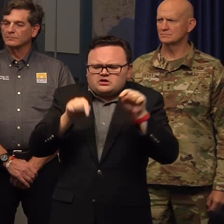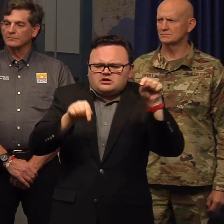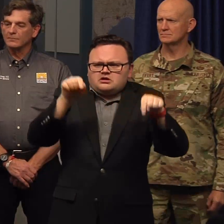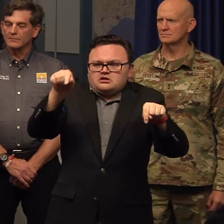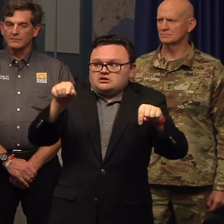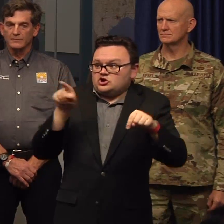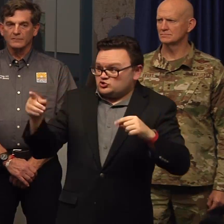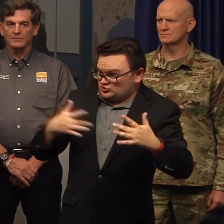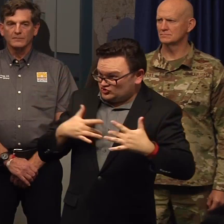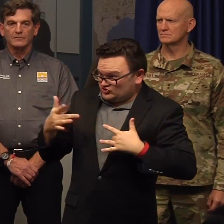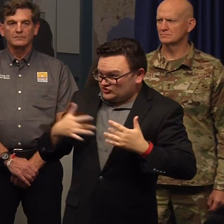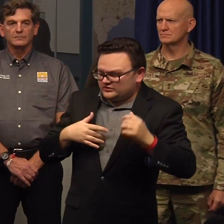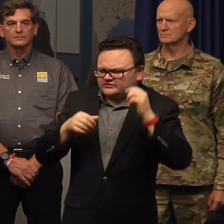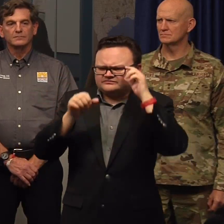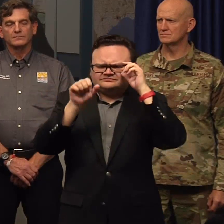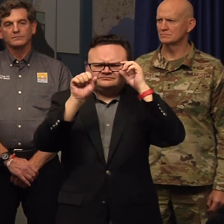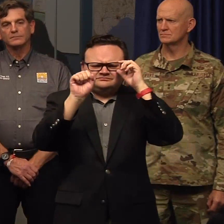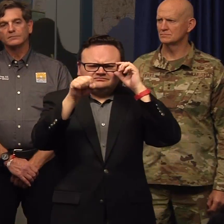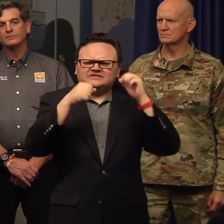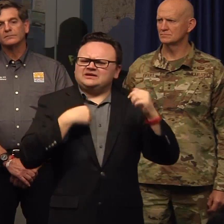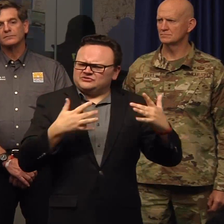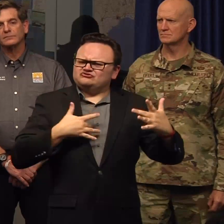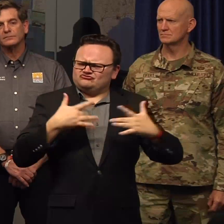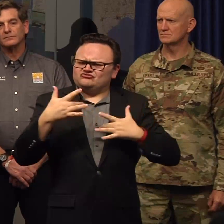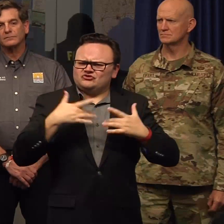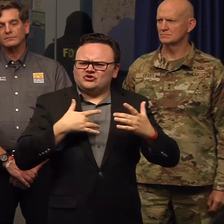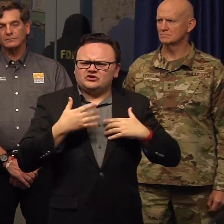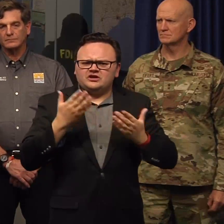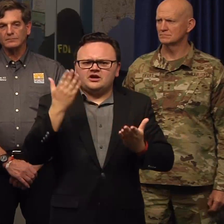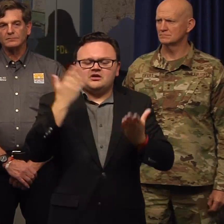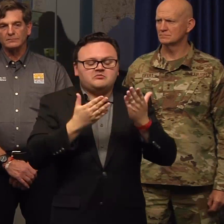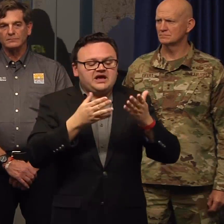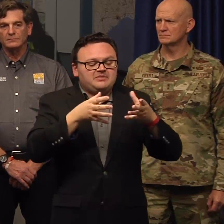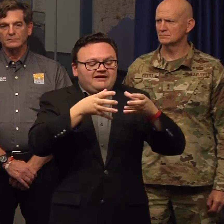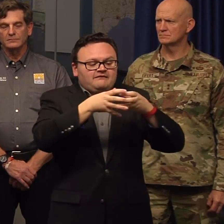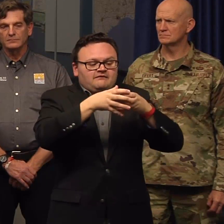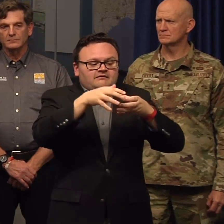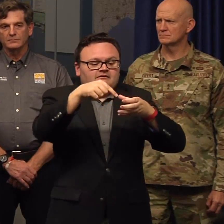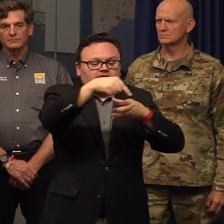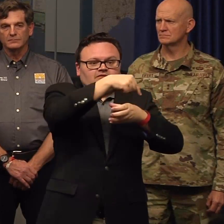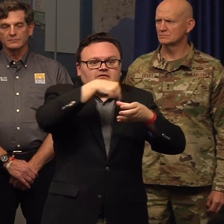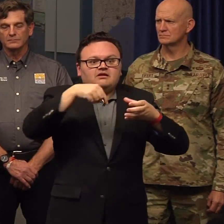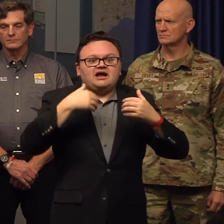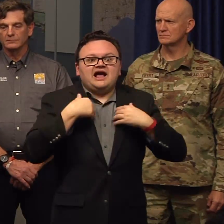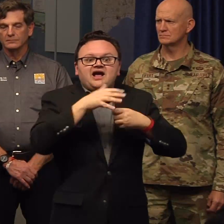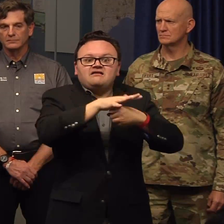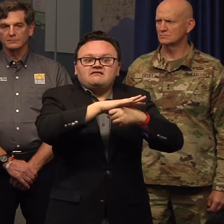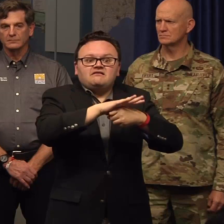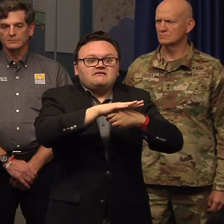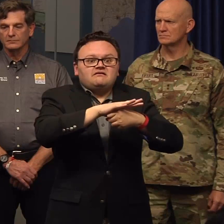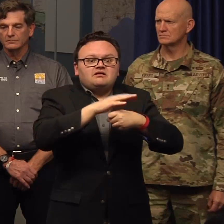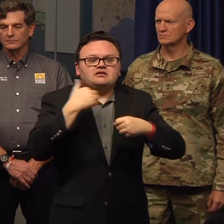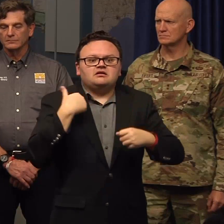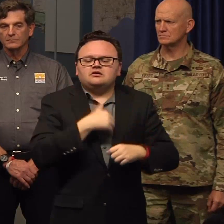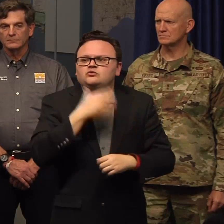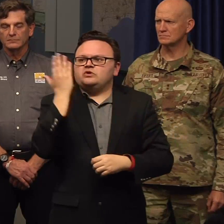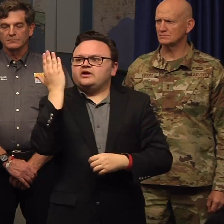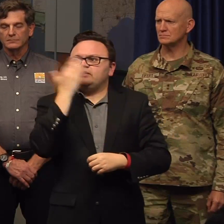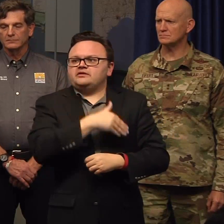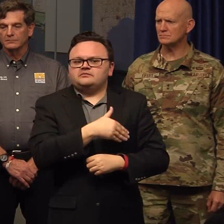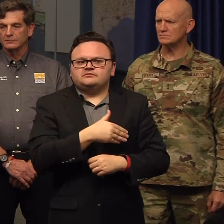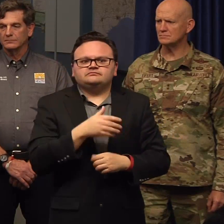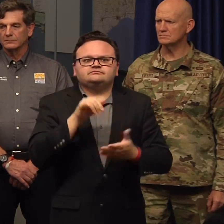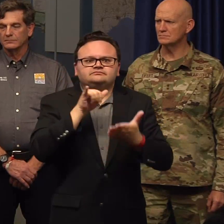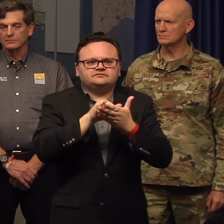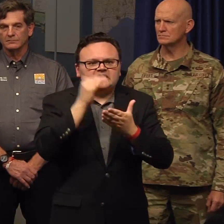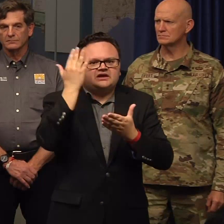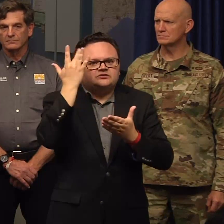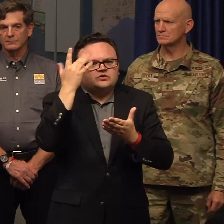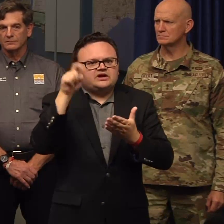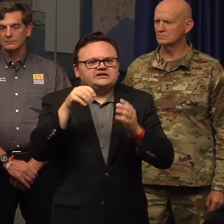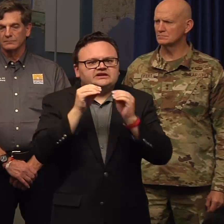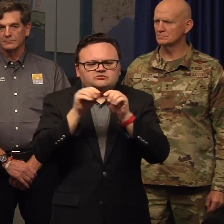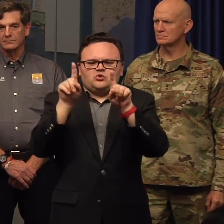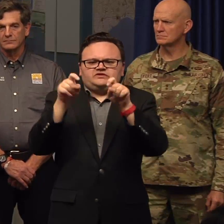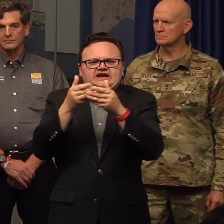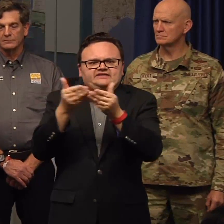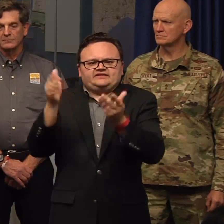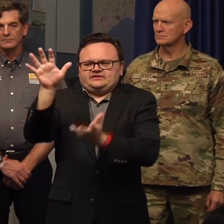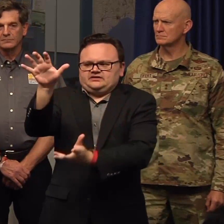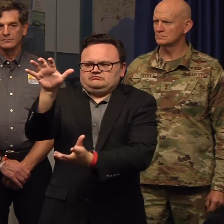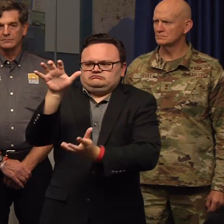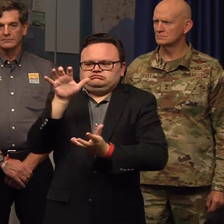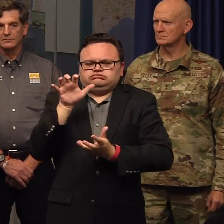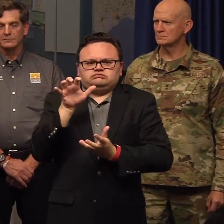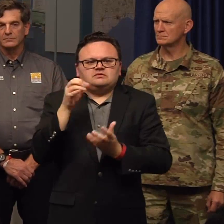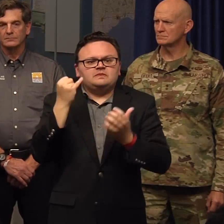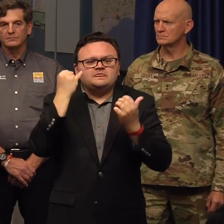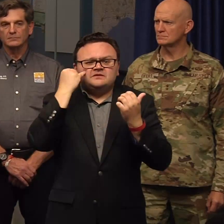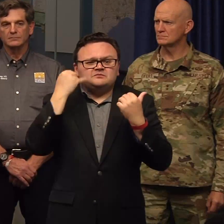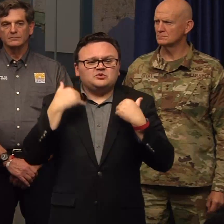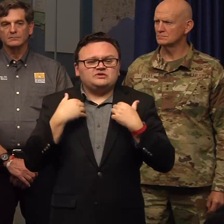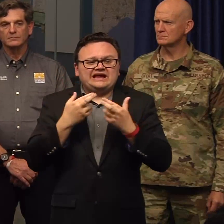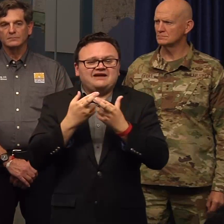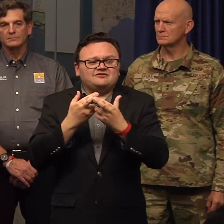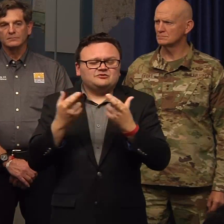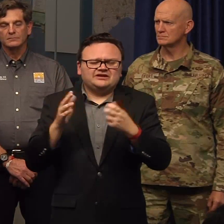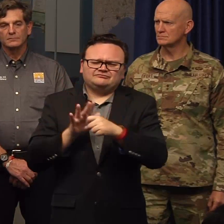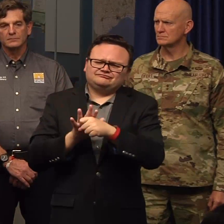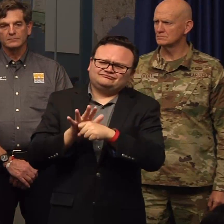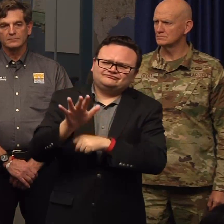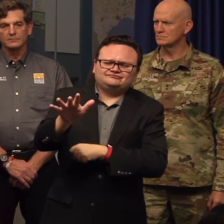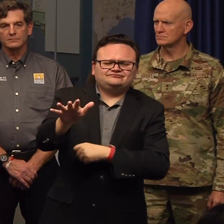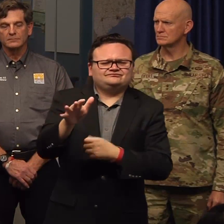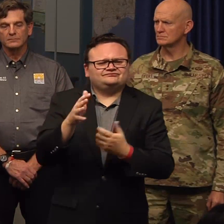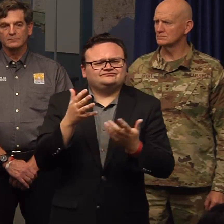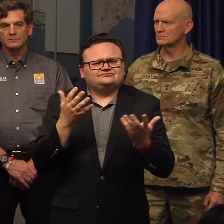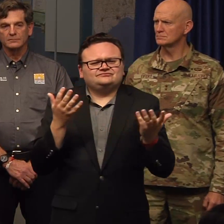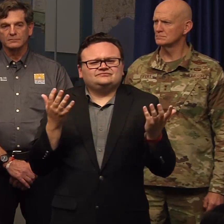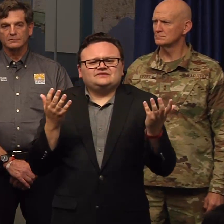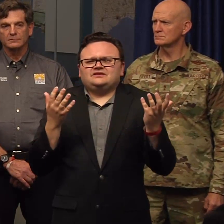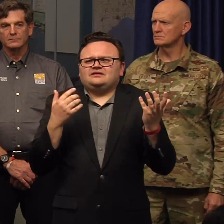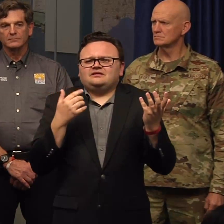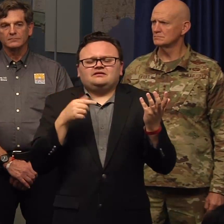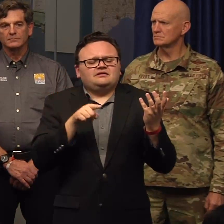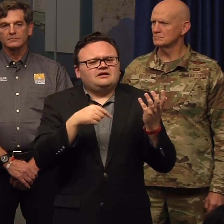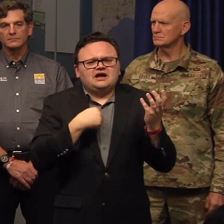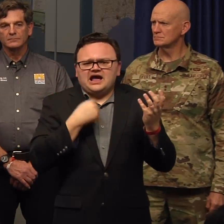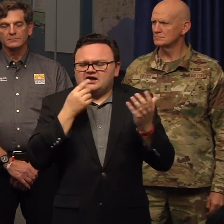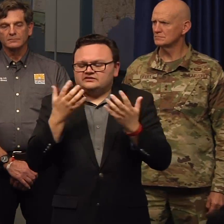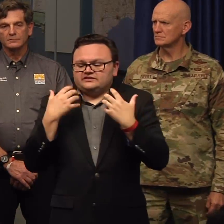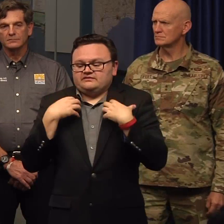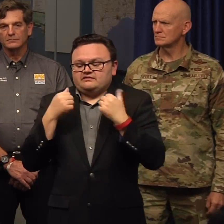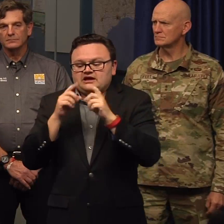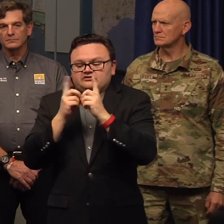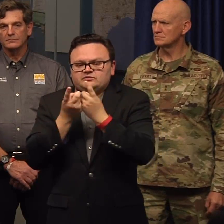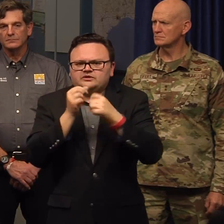MIGHT HAVE CLUSTERS THAT MIGHT